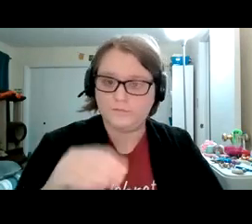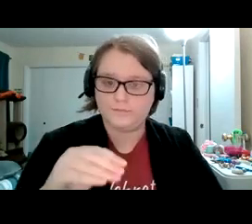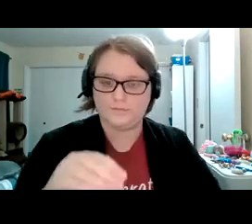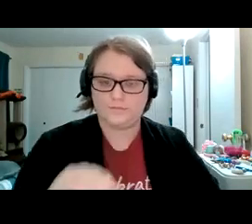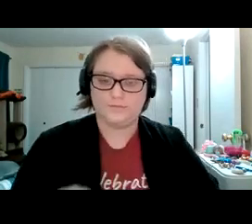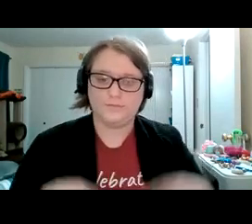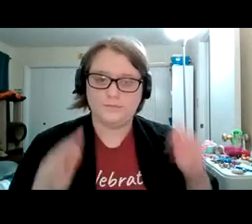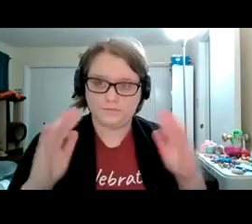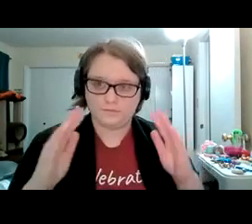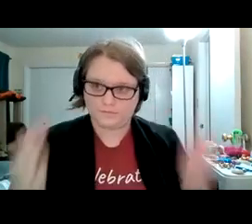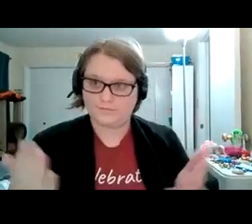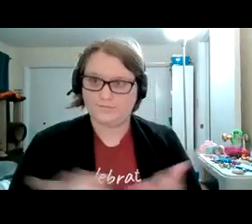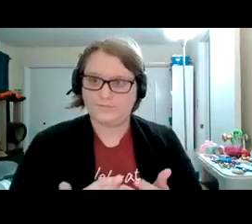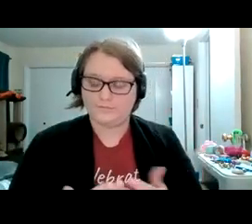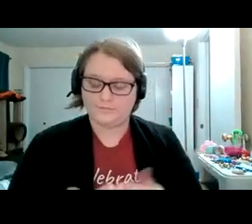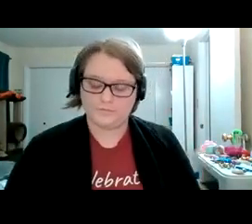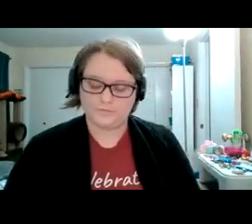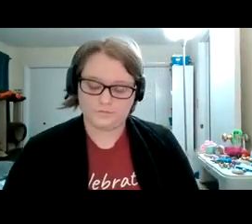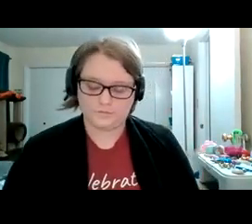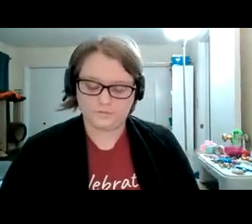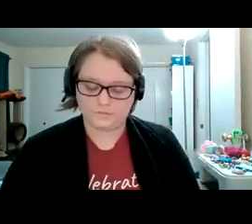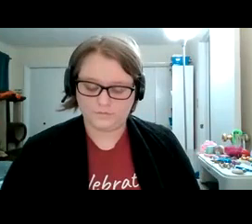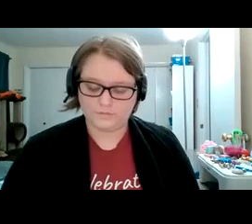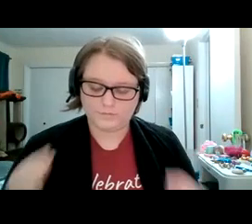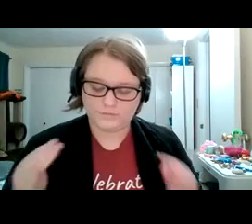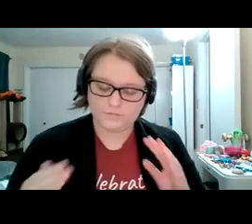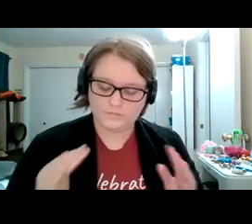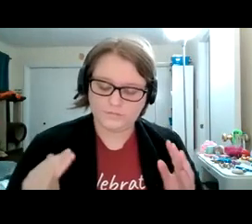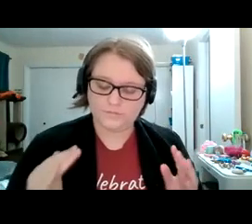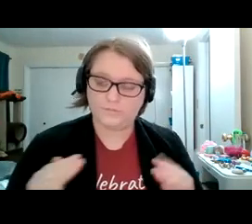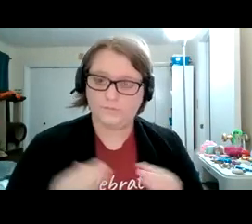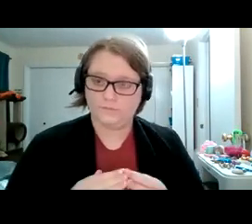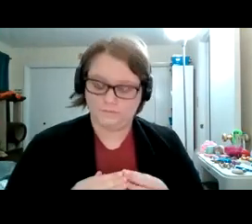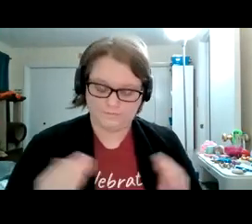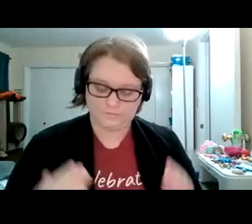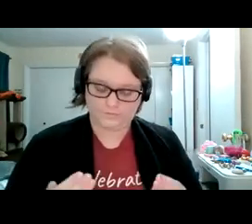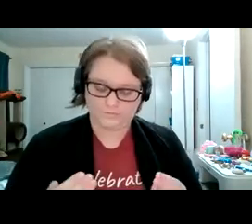advocacy is community. For me I've done this in a variety of ways.